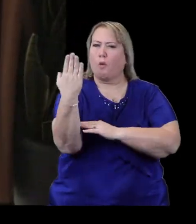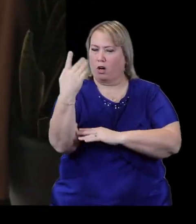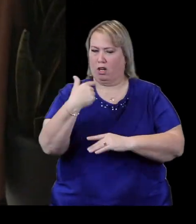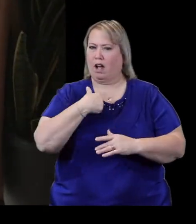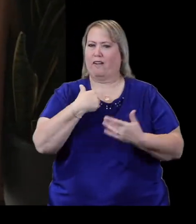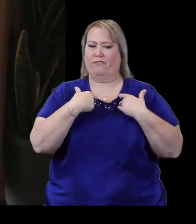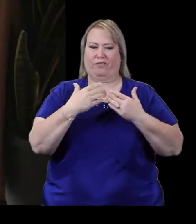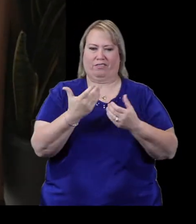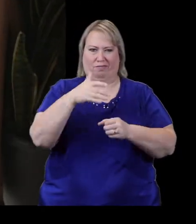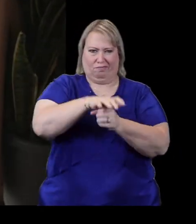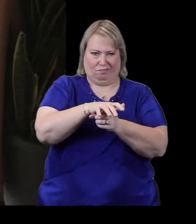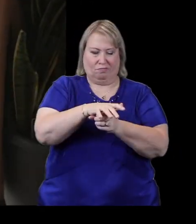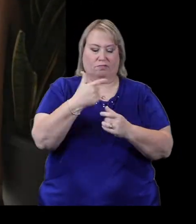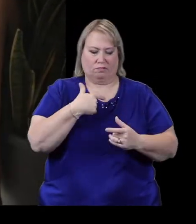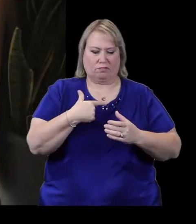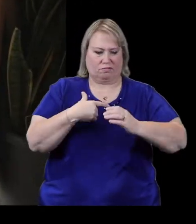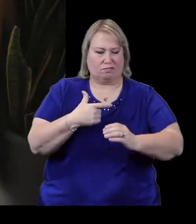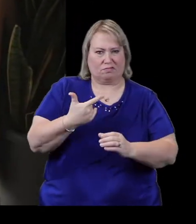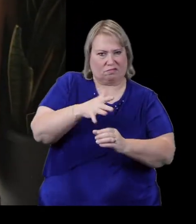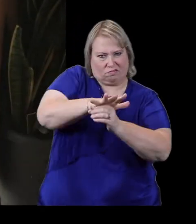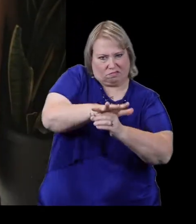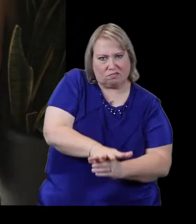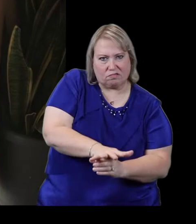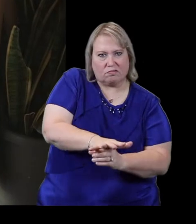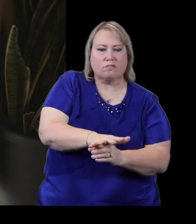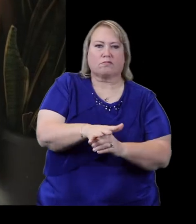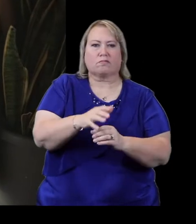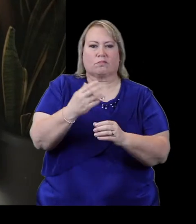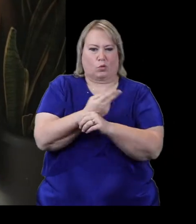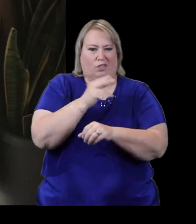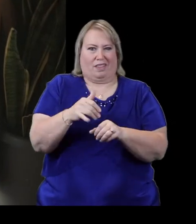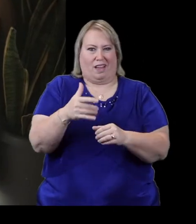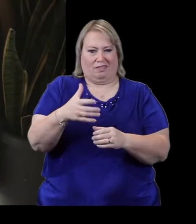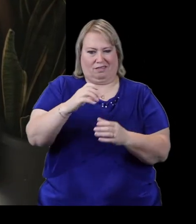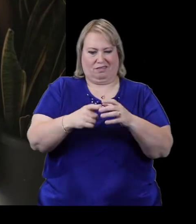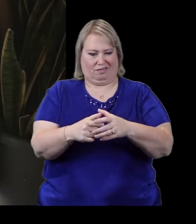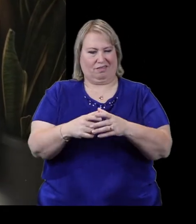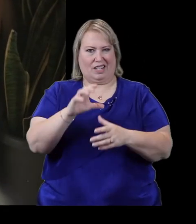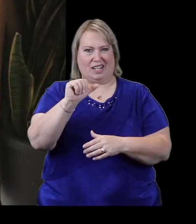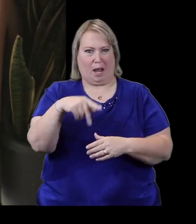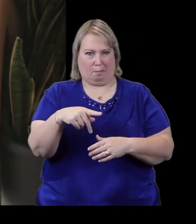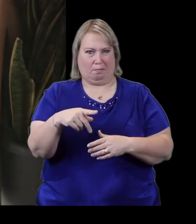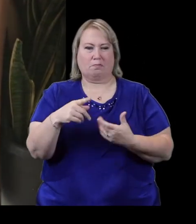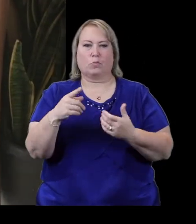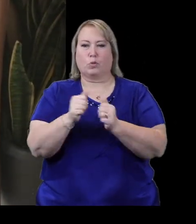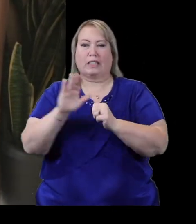down the cap and using the cap to push it. With -- oh with his hand on it? Yeah.